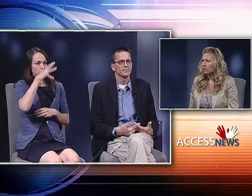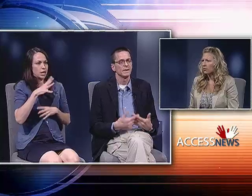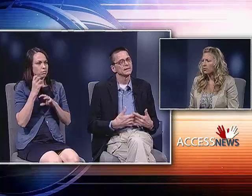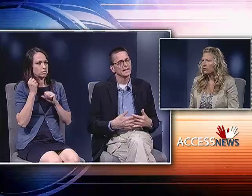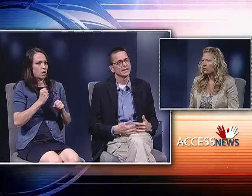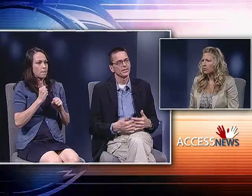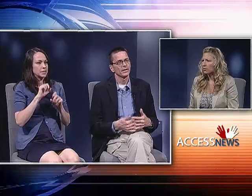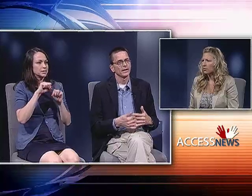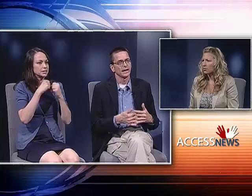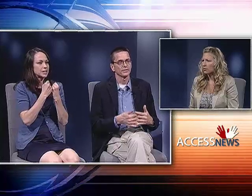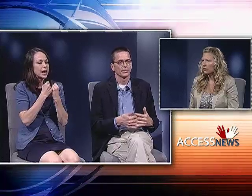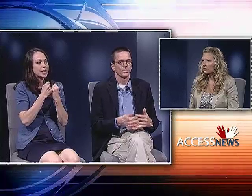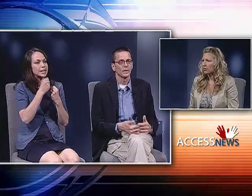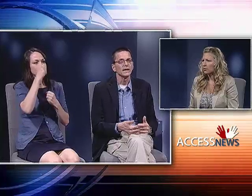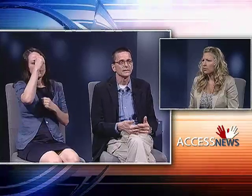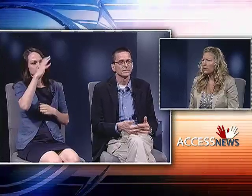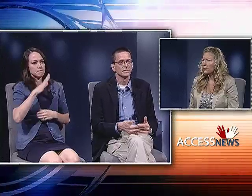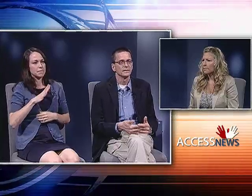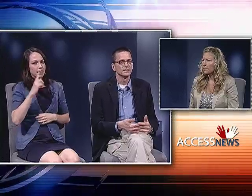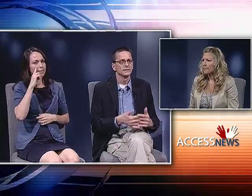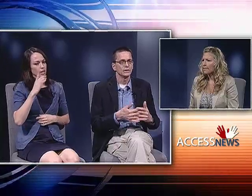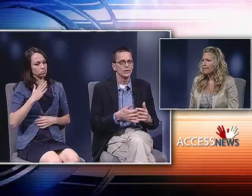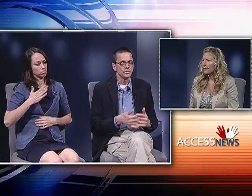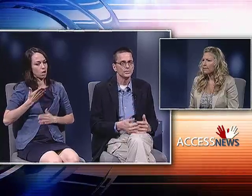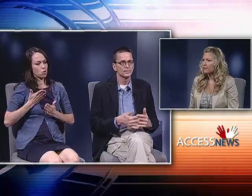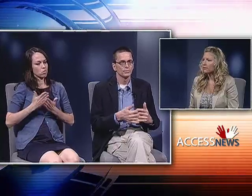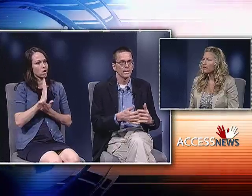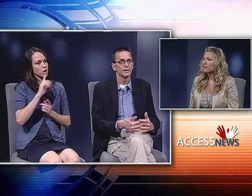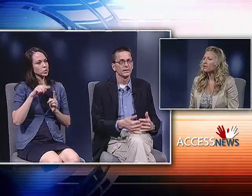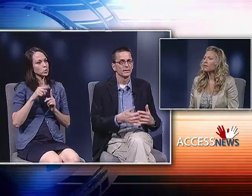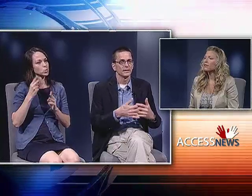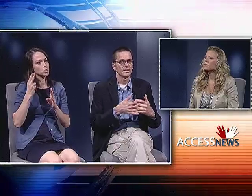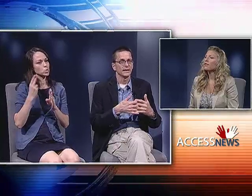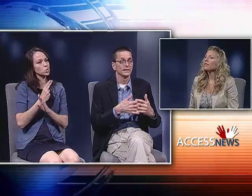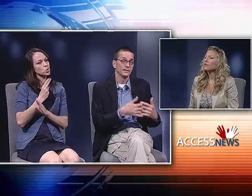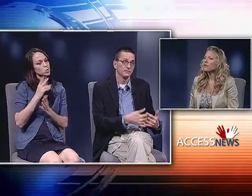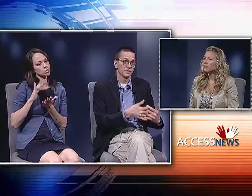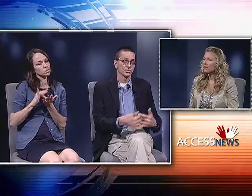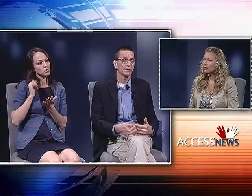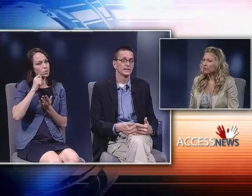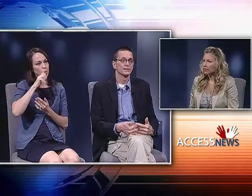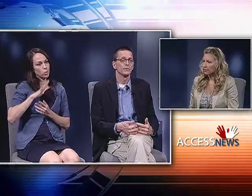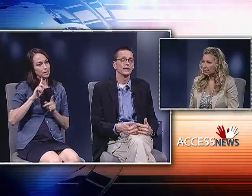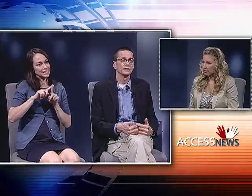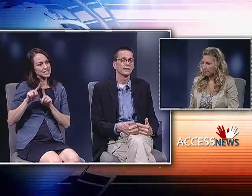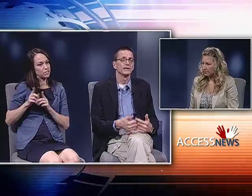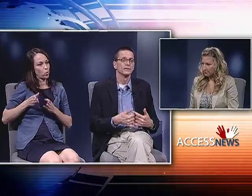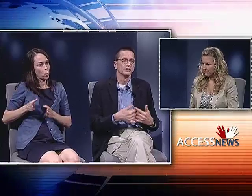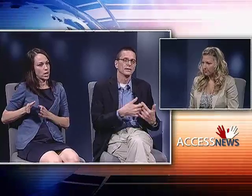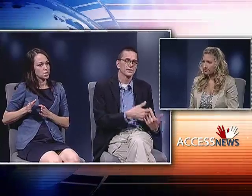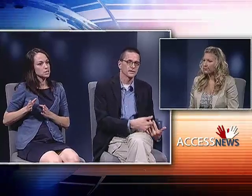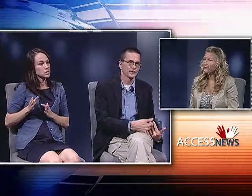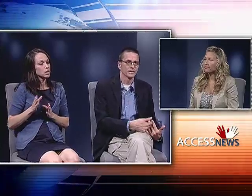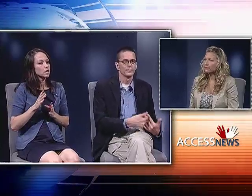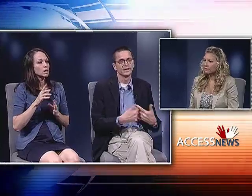men take it as their right to use women in different kinds of ways. Now, conservative men